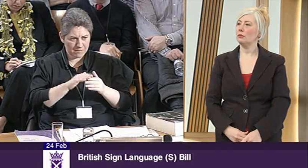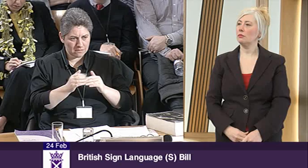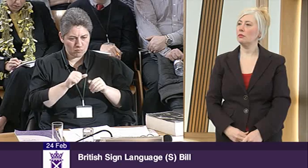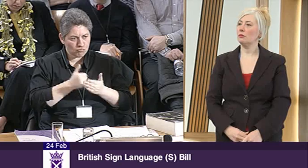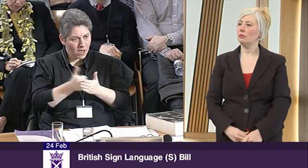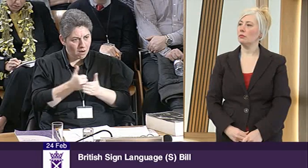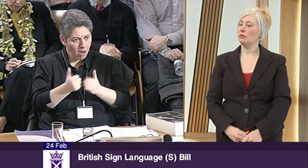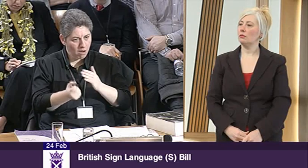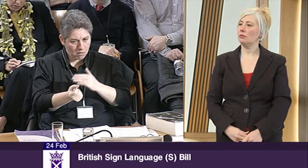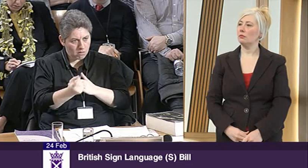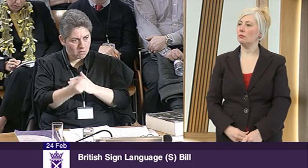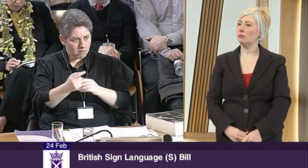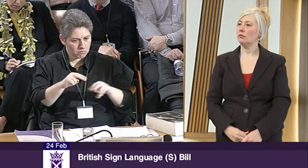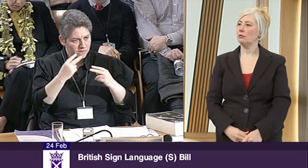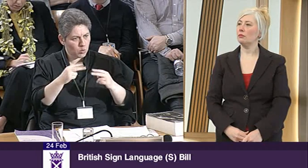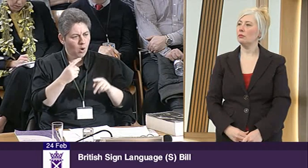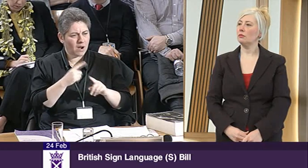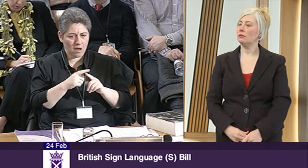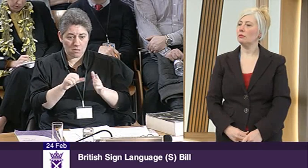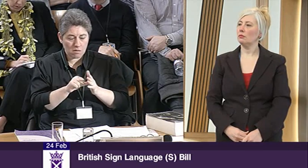the outcomes for BSL? Avril Hepner: That is a good question. You mentioned the difference between formative